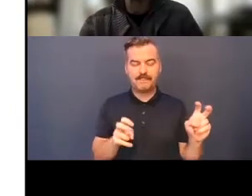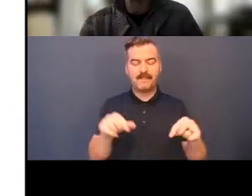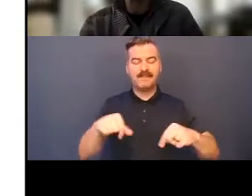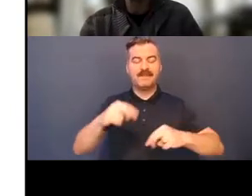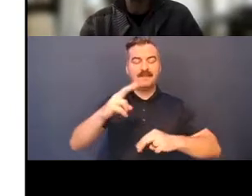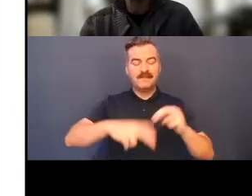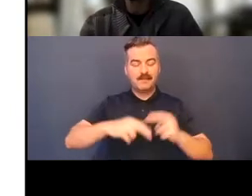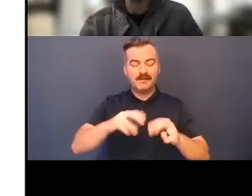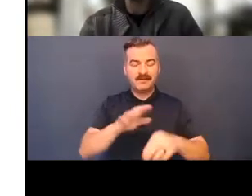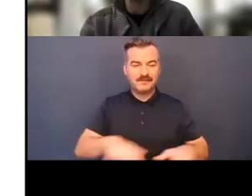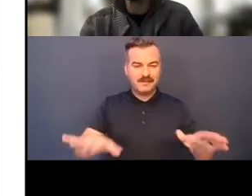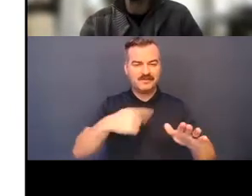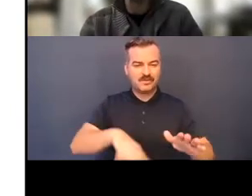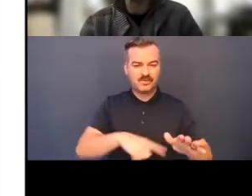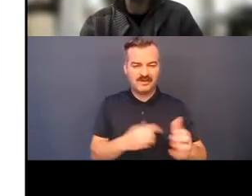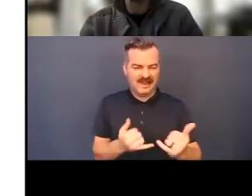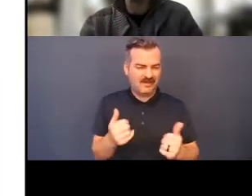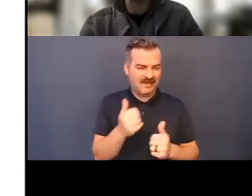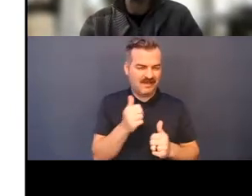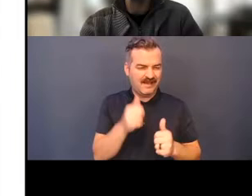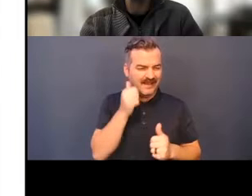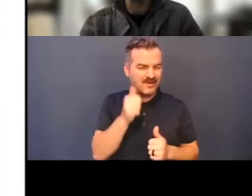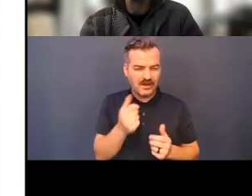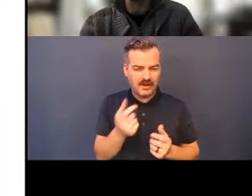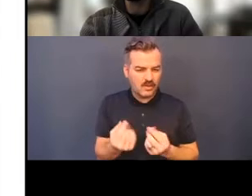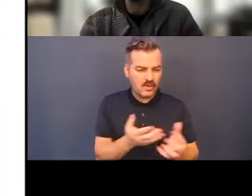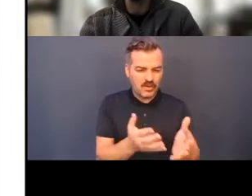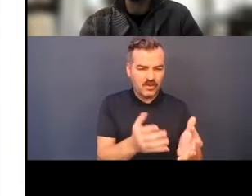which we navigate our lives tends to 15:37:23 to offer fits to majority bodies